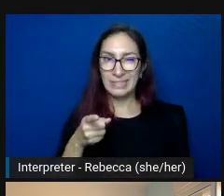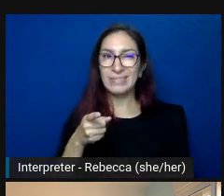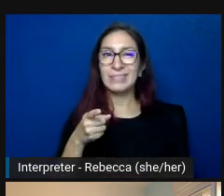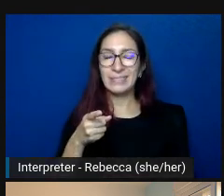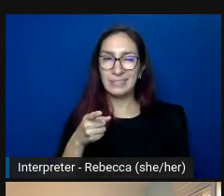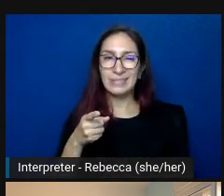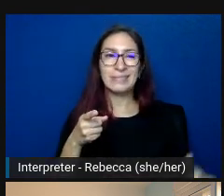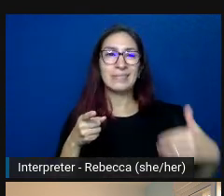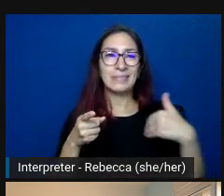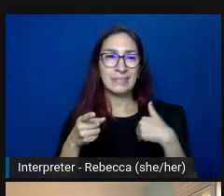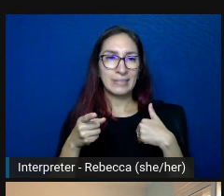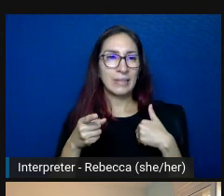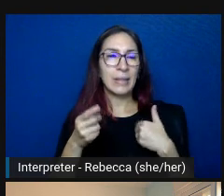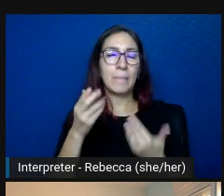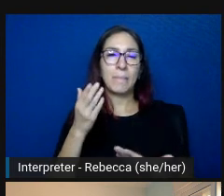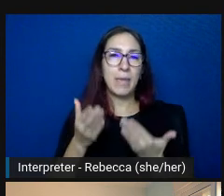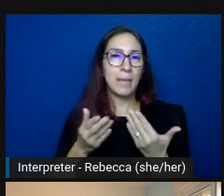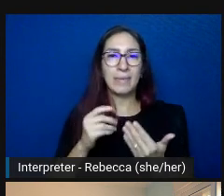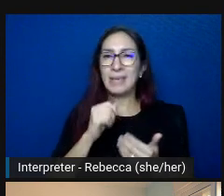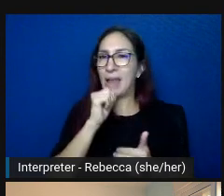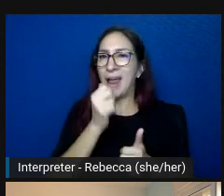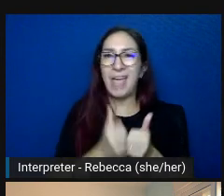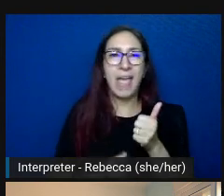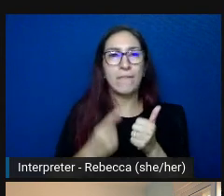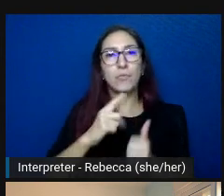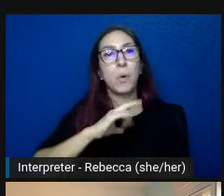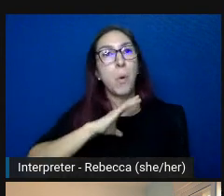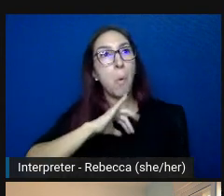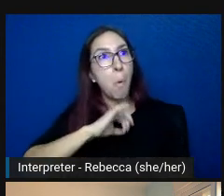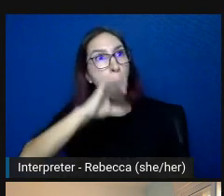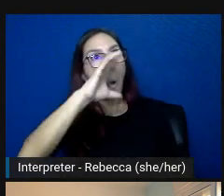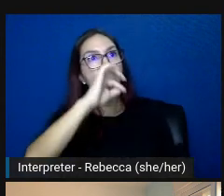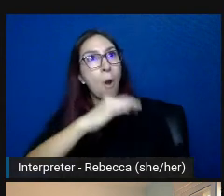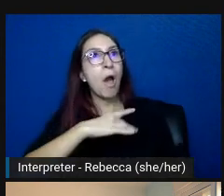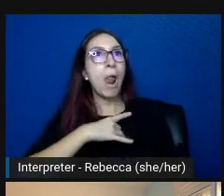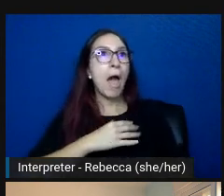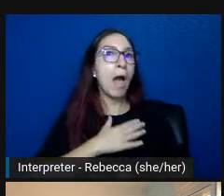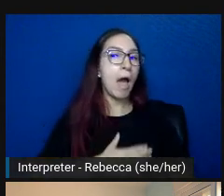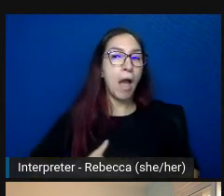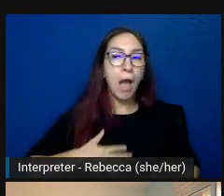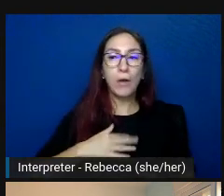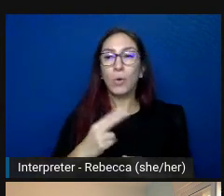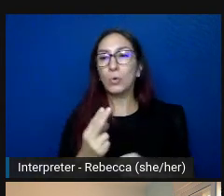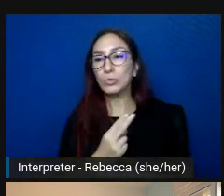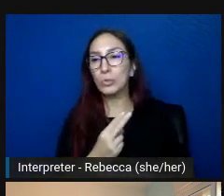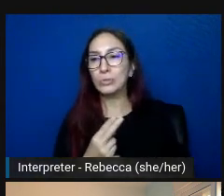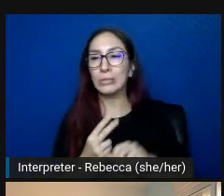not everyone like it or not everyone use it. It was a very student design.